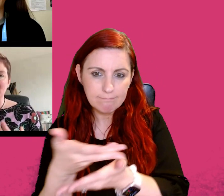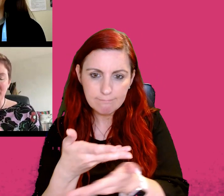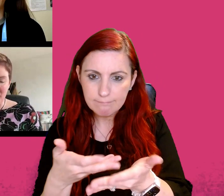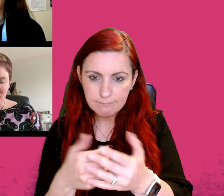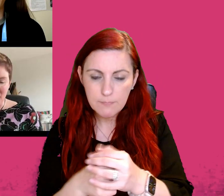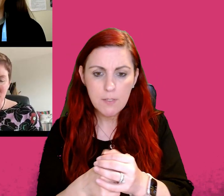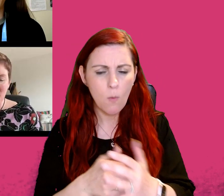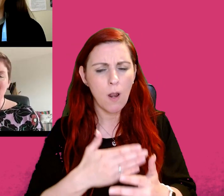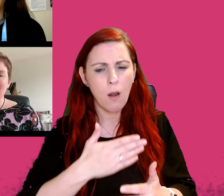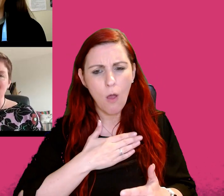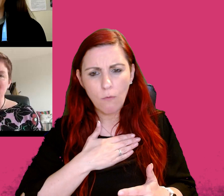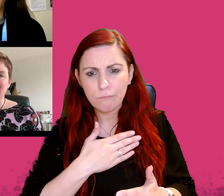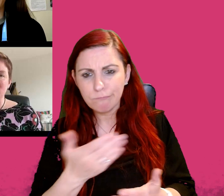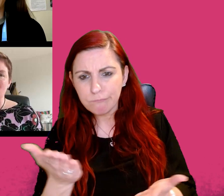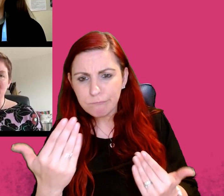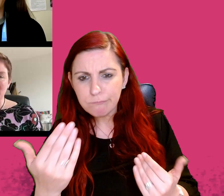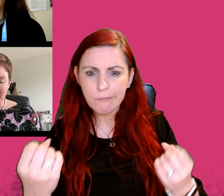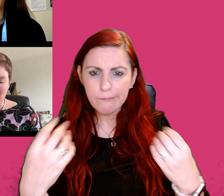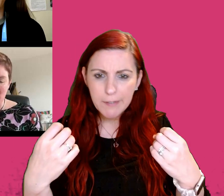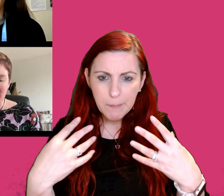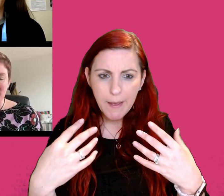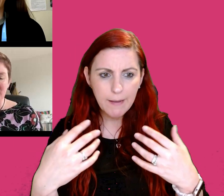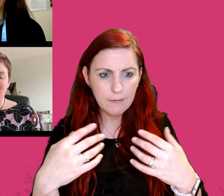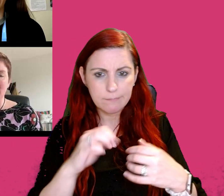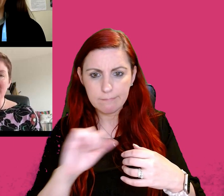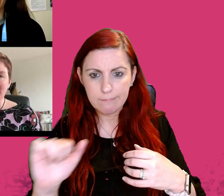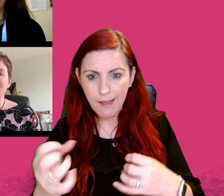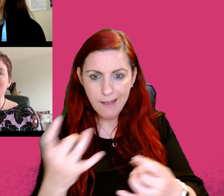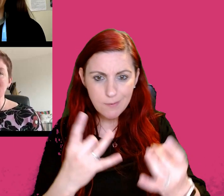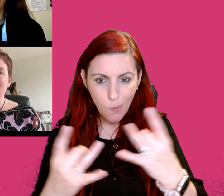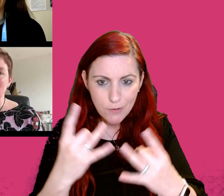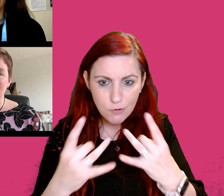love to hear from you the audience we want you asking questions so if anything occurs to you